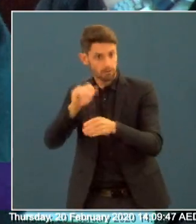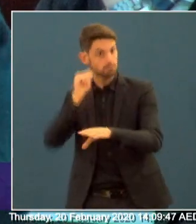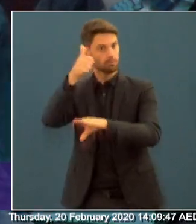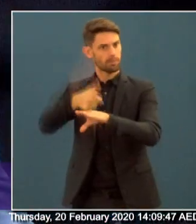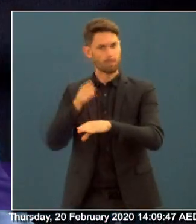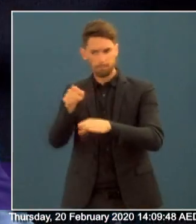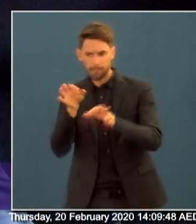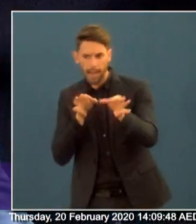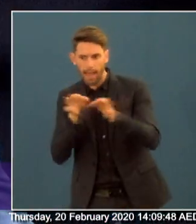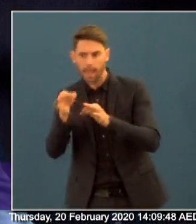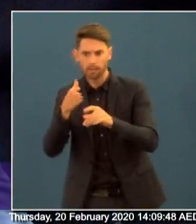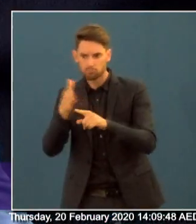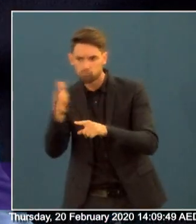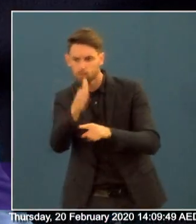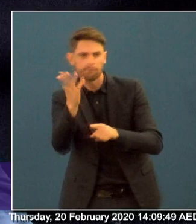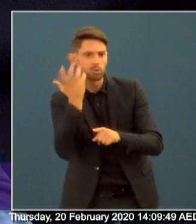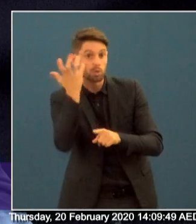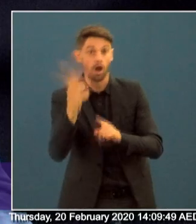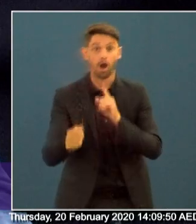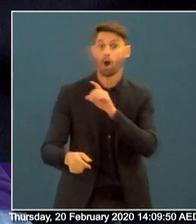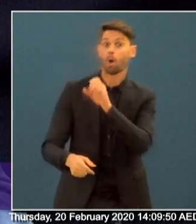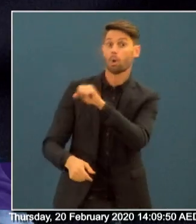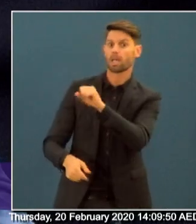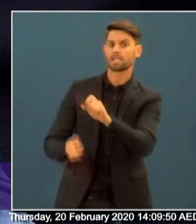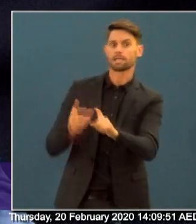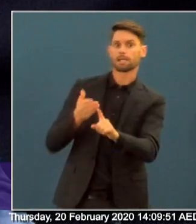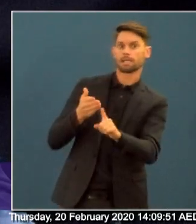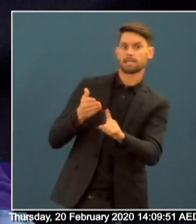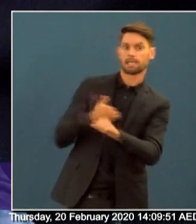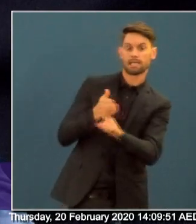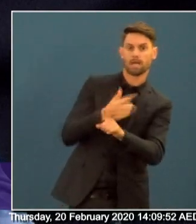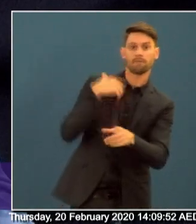That's right. I was involved in some advocacy before the last Australian Government election.